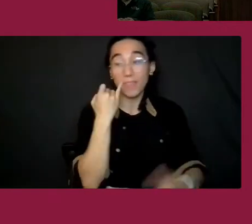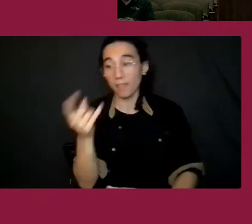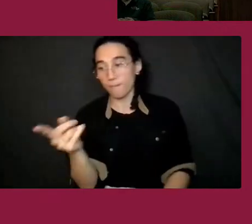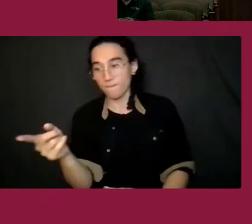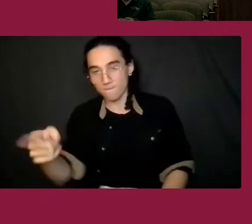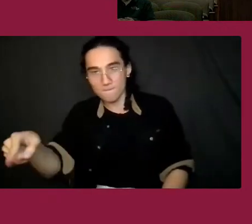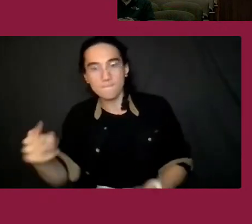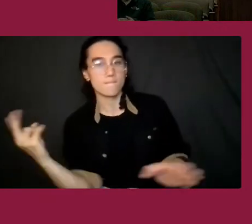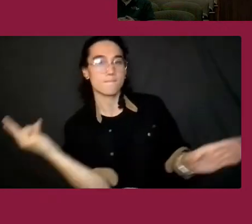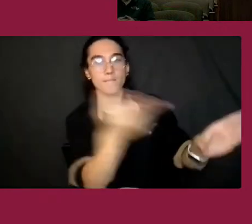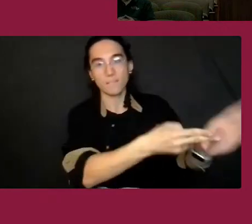Thank you, Ms. Ford.